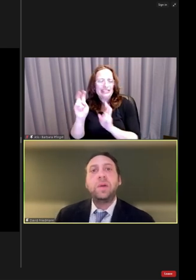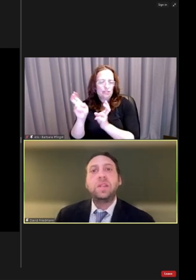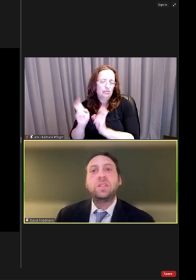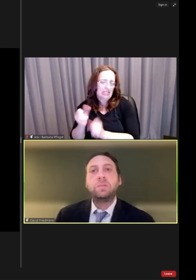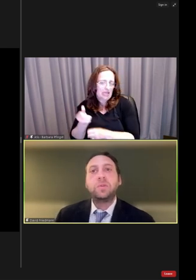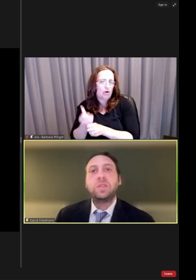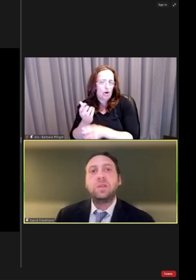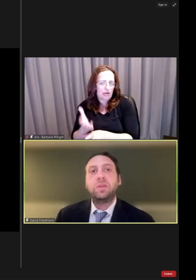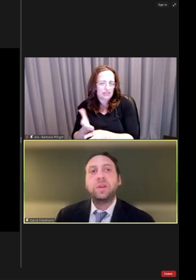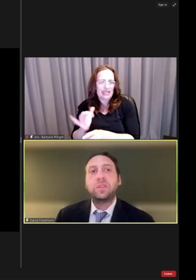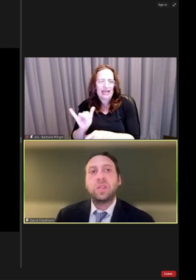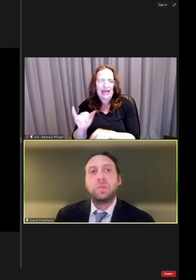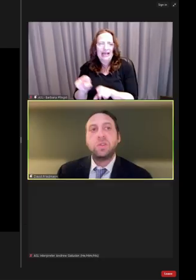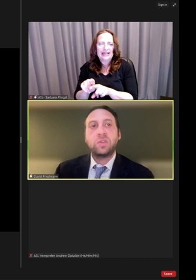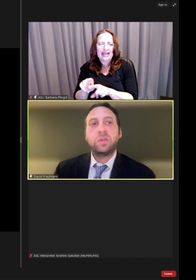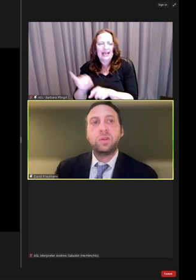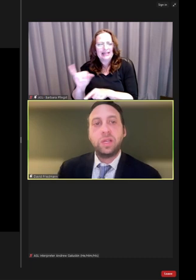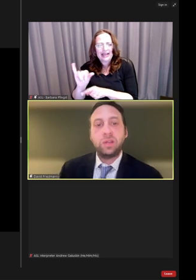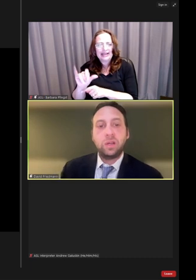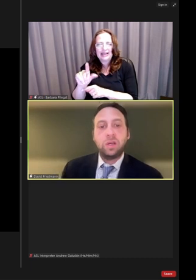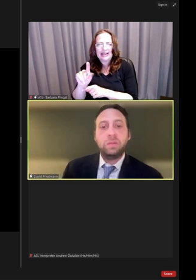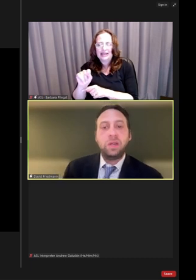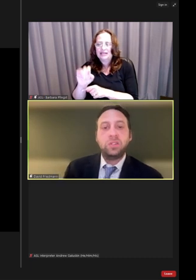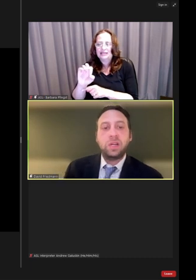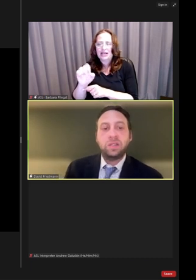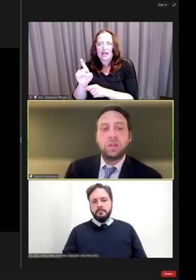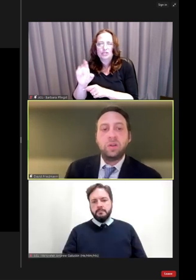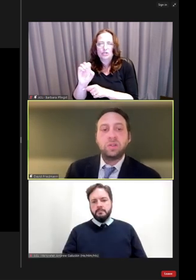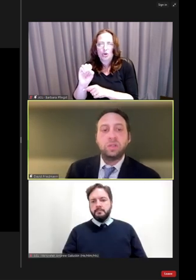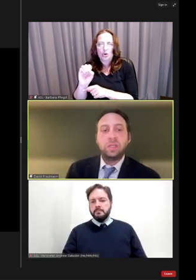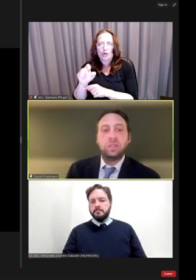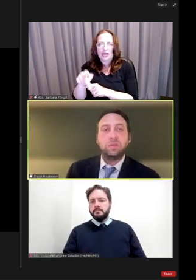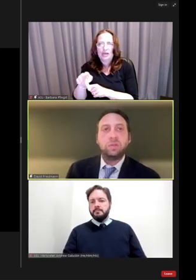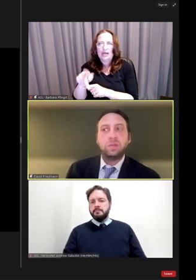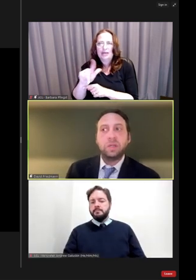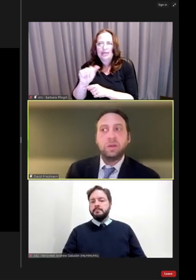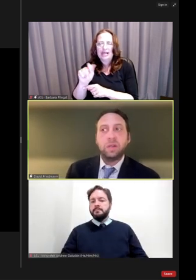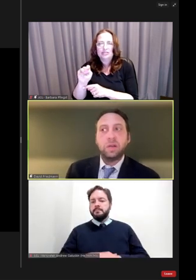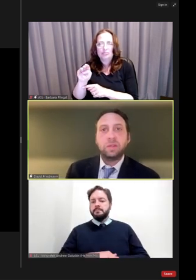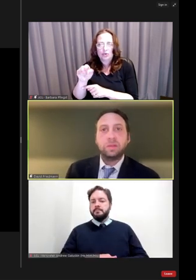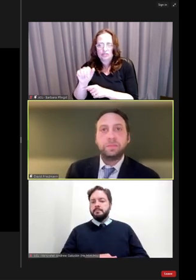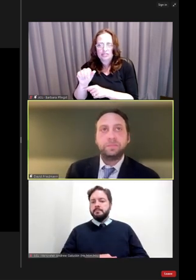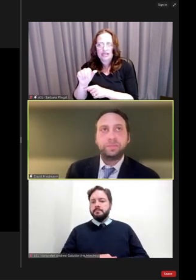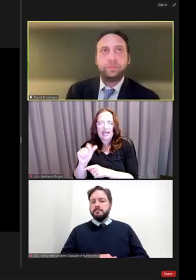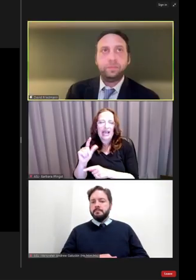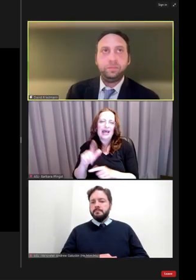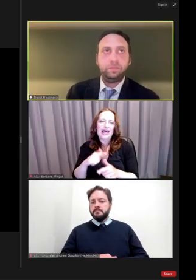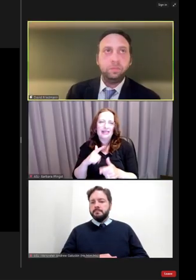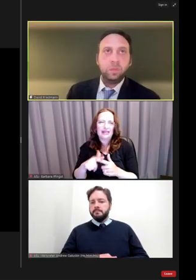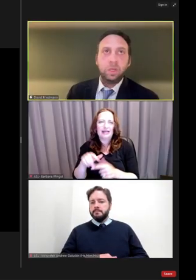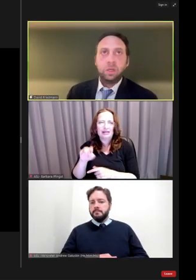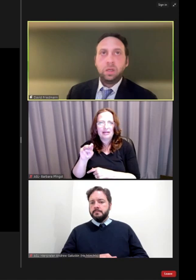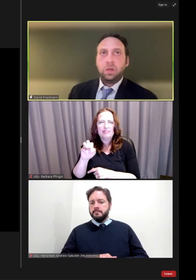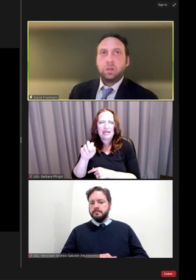and some postnatal infections I mentioned earlier, like meningitis, can also lead to hearing loss.